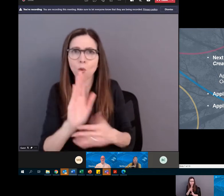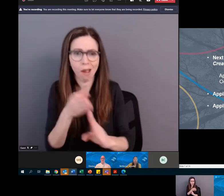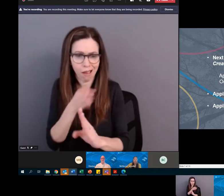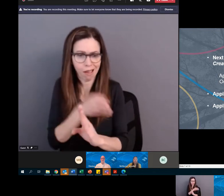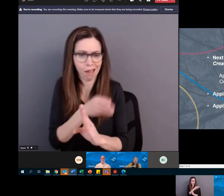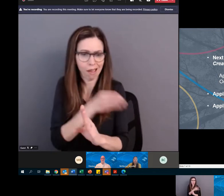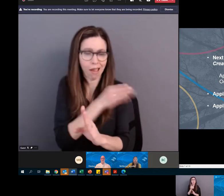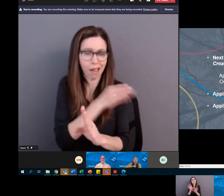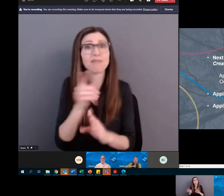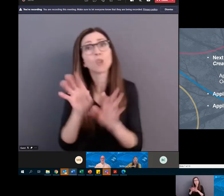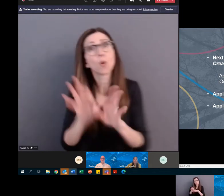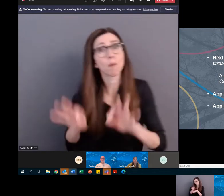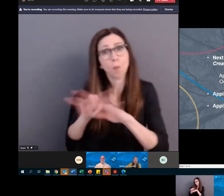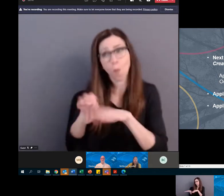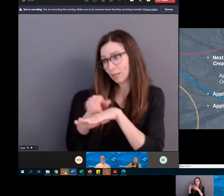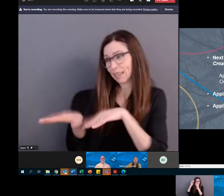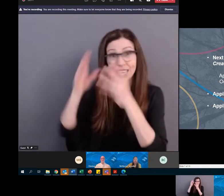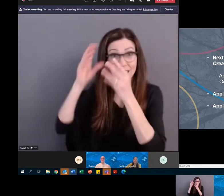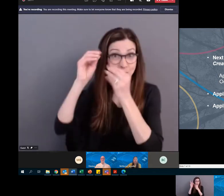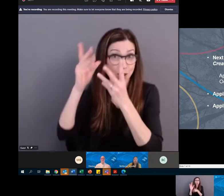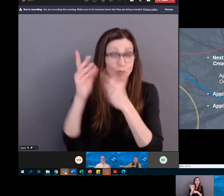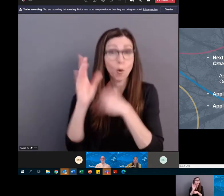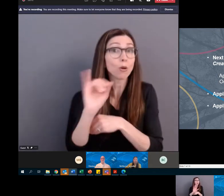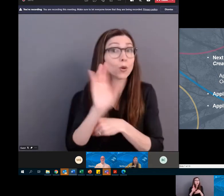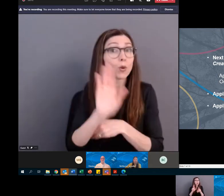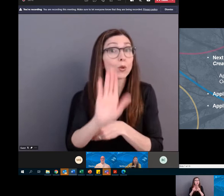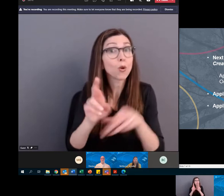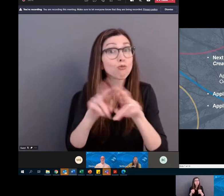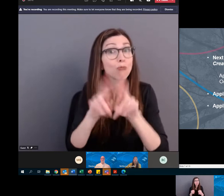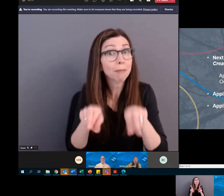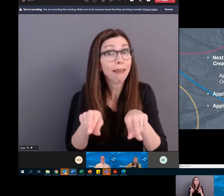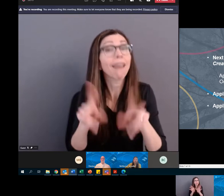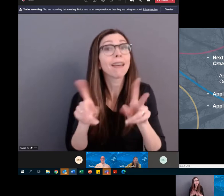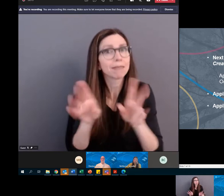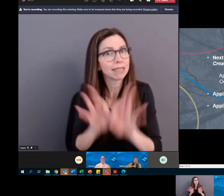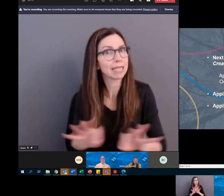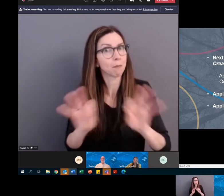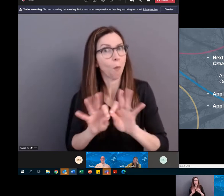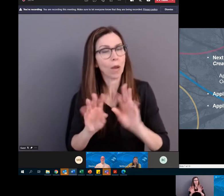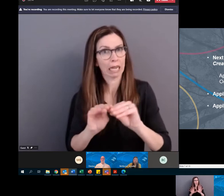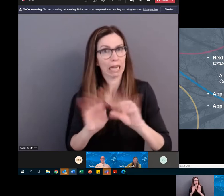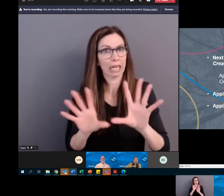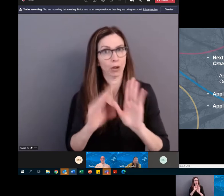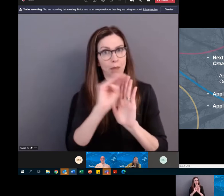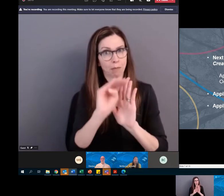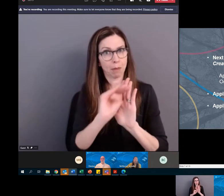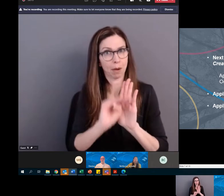Make sure that everyone named in your proposal is aware